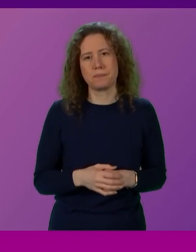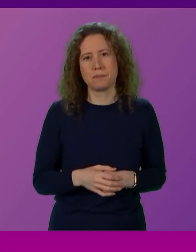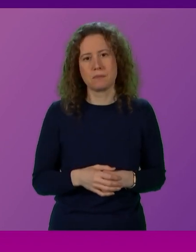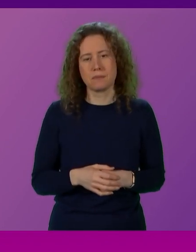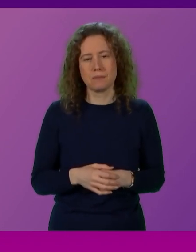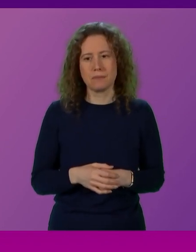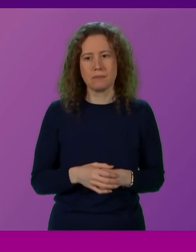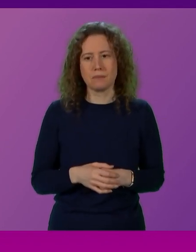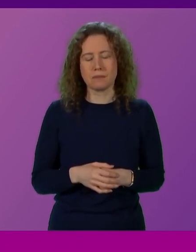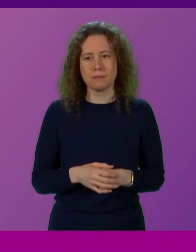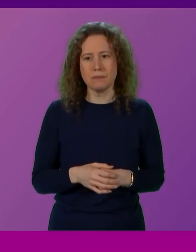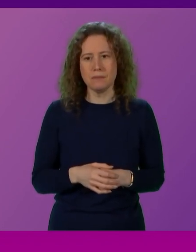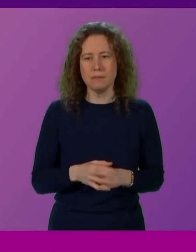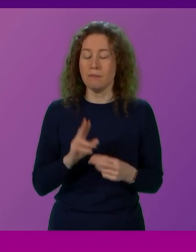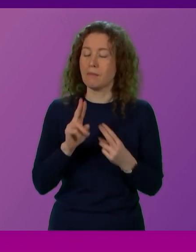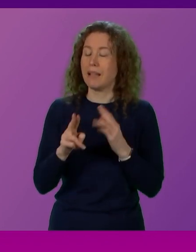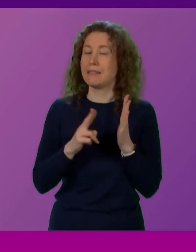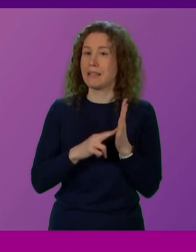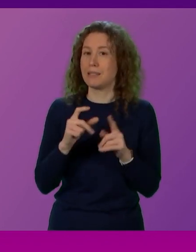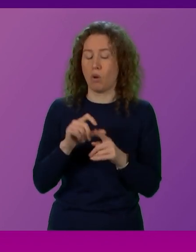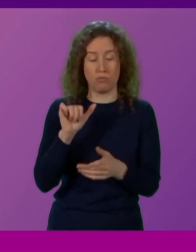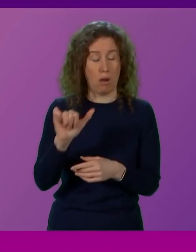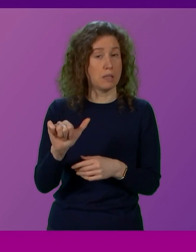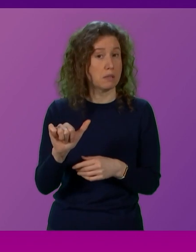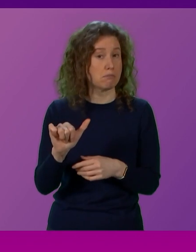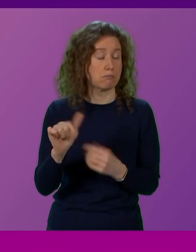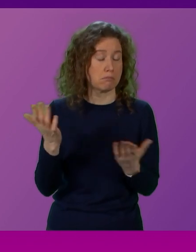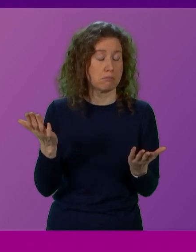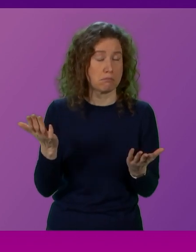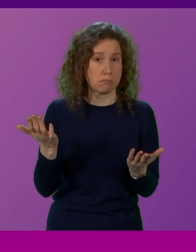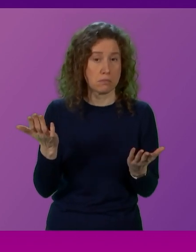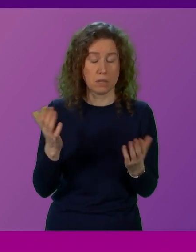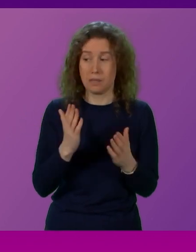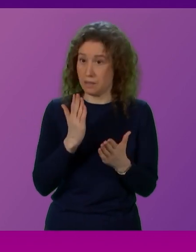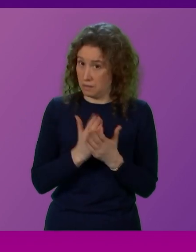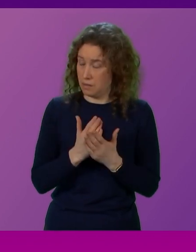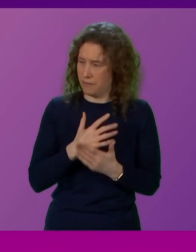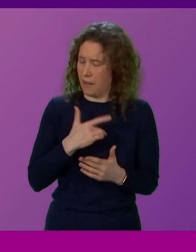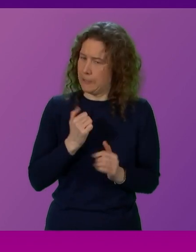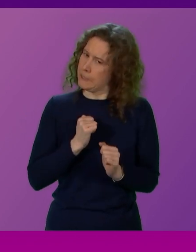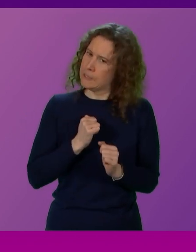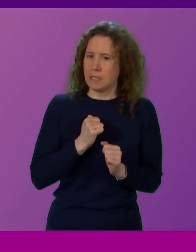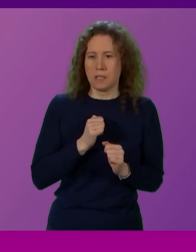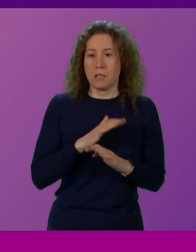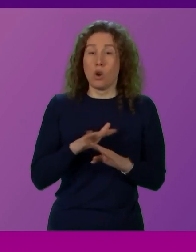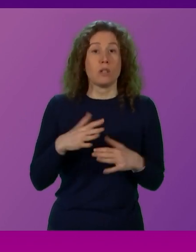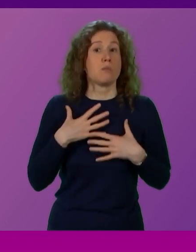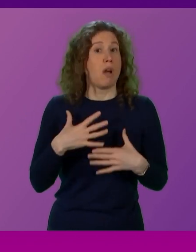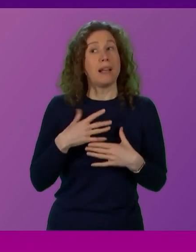Natalie Don is absolutely right. There is, perhaps unsurprisingly, real discomfort on the Tory benches.